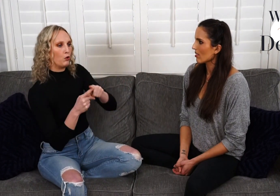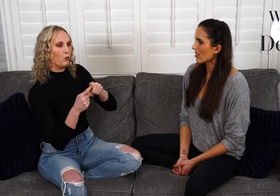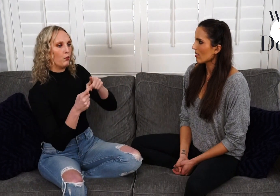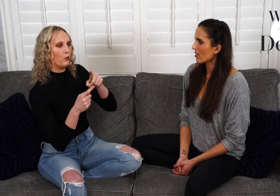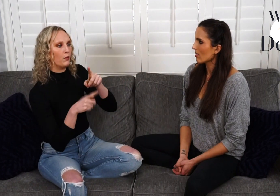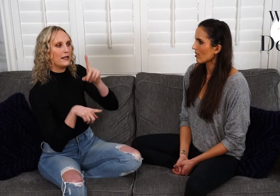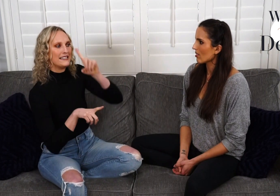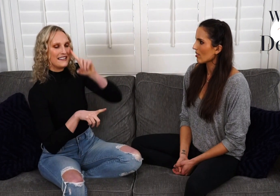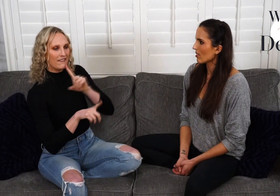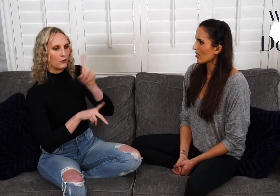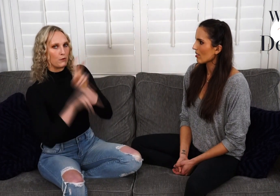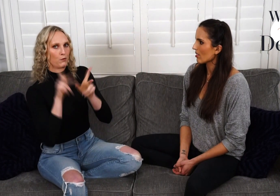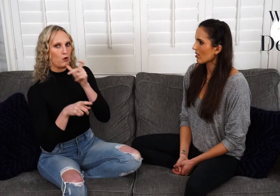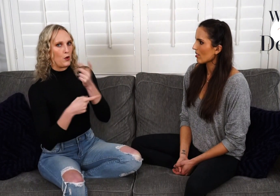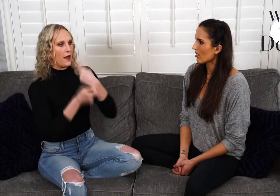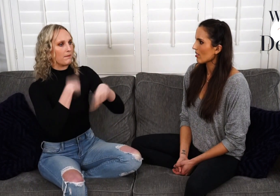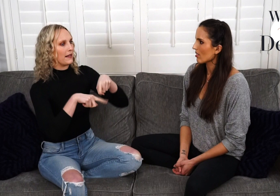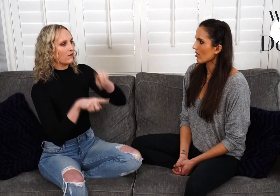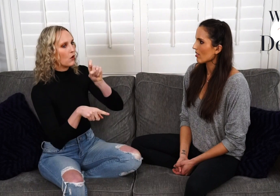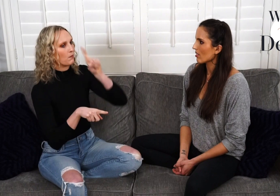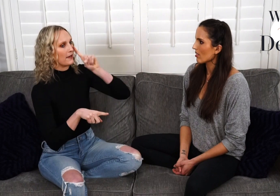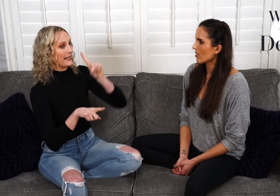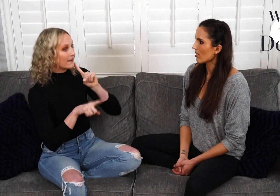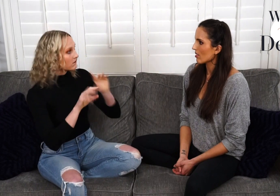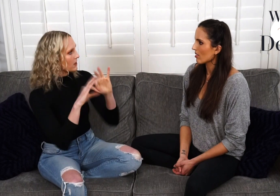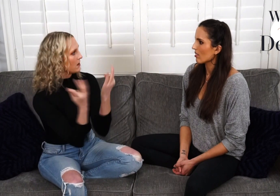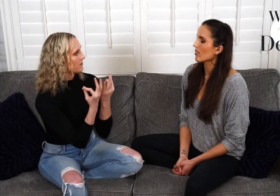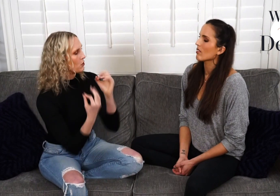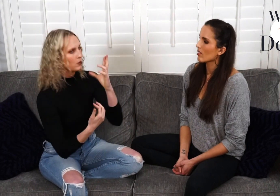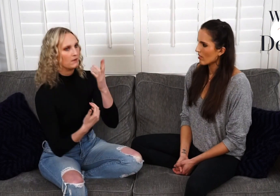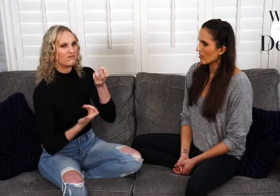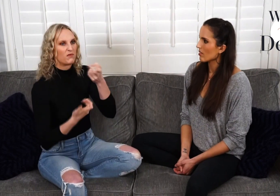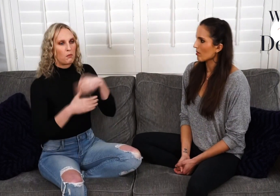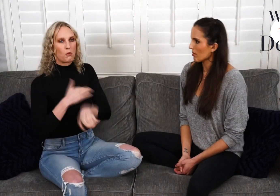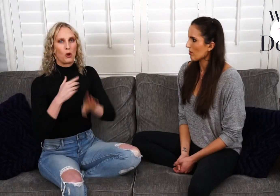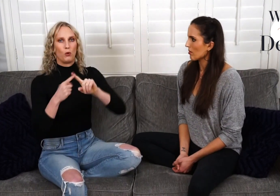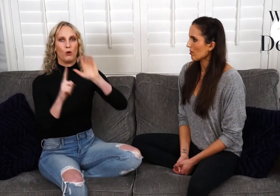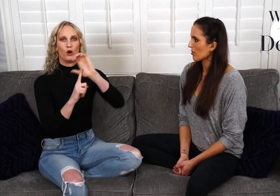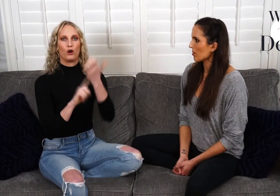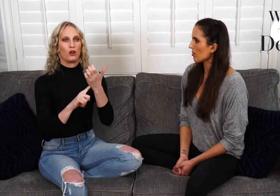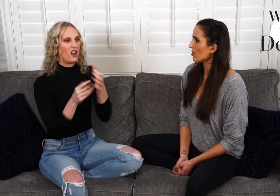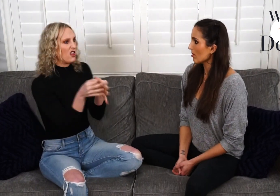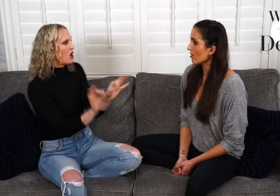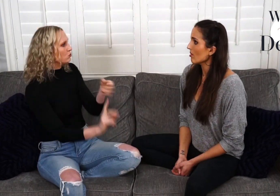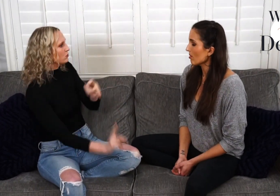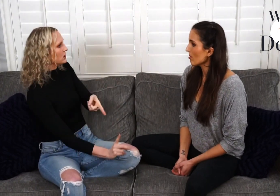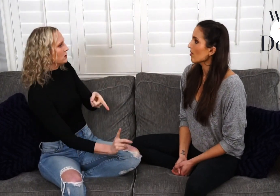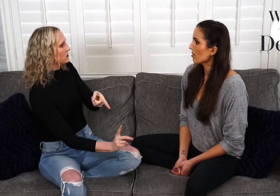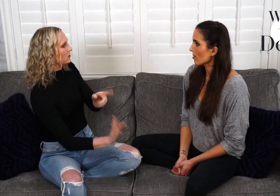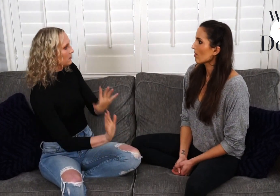towards Deaf people who come from a Deaf family or they were basically born to the culture and language.